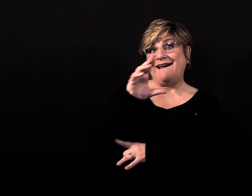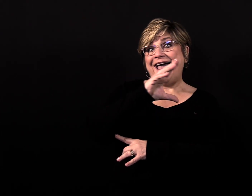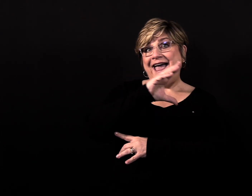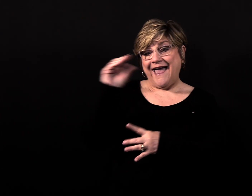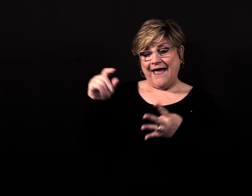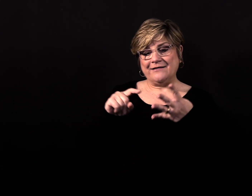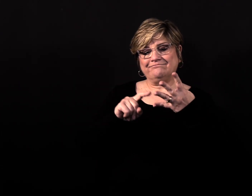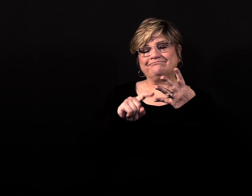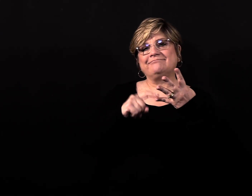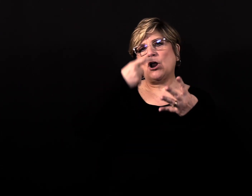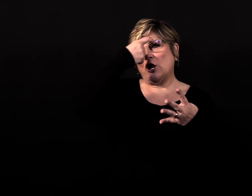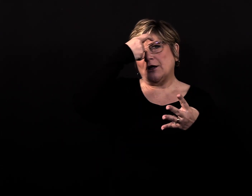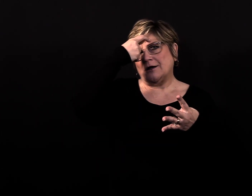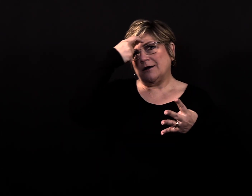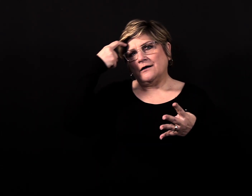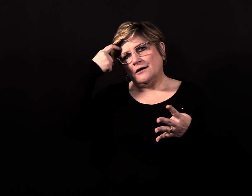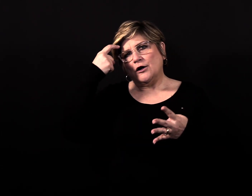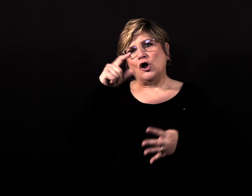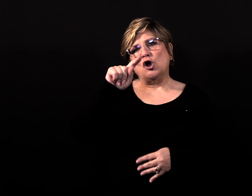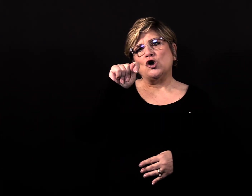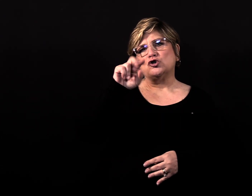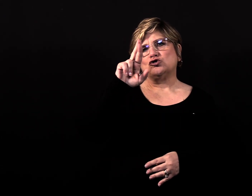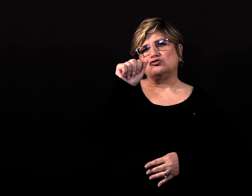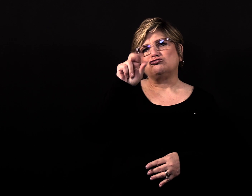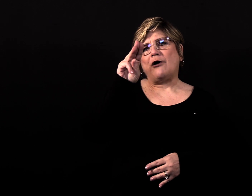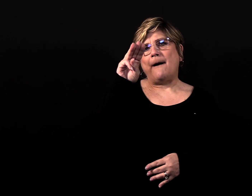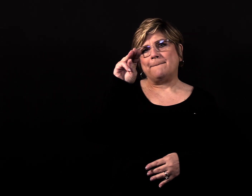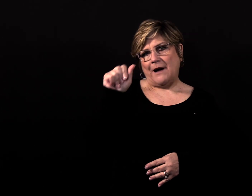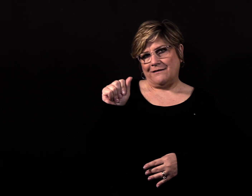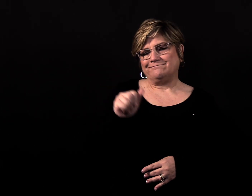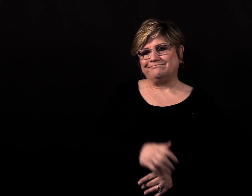4. Trauma.